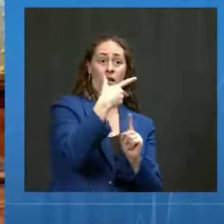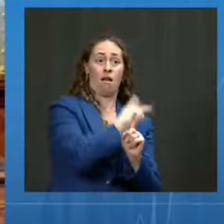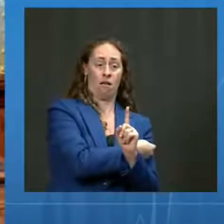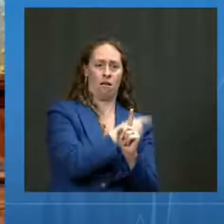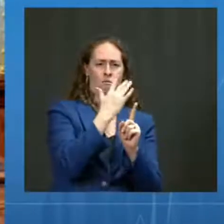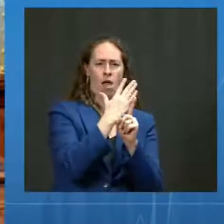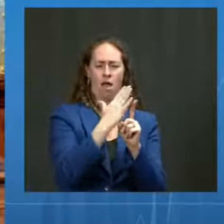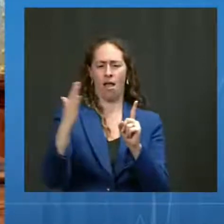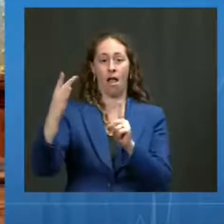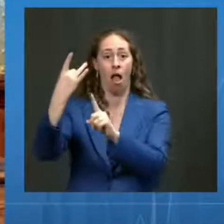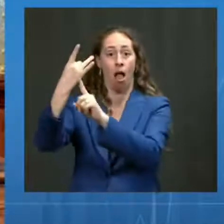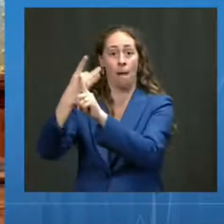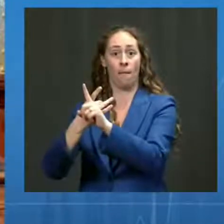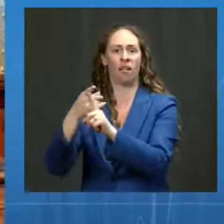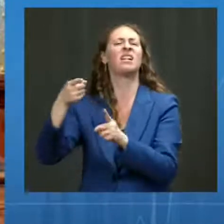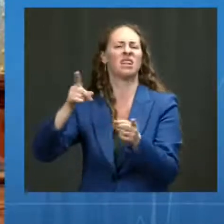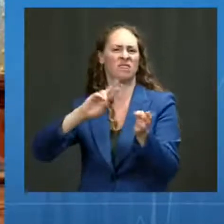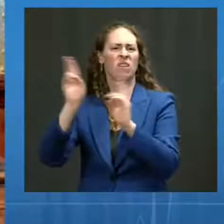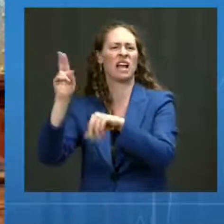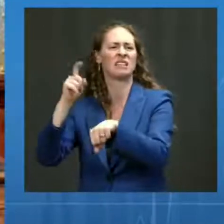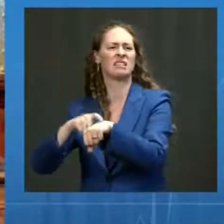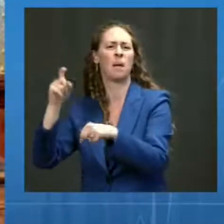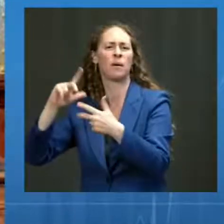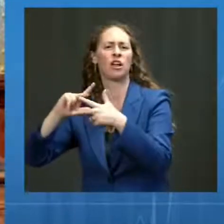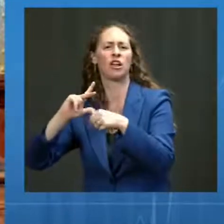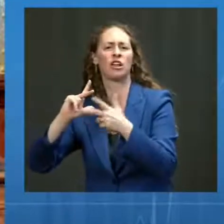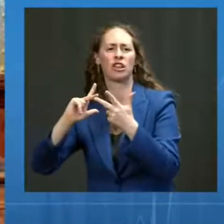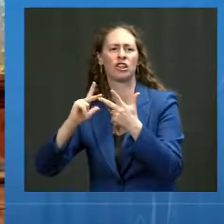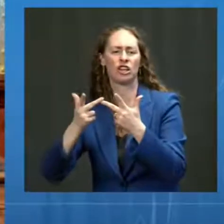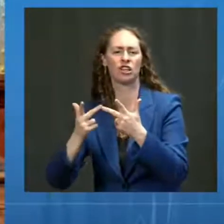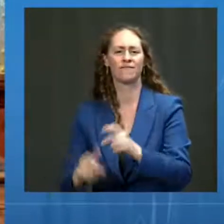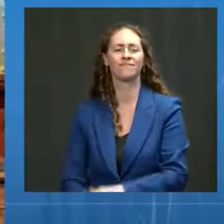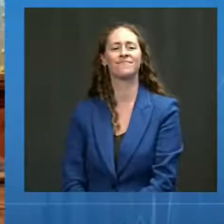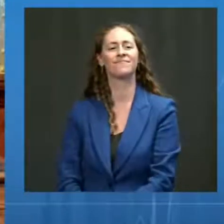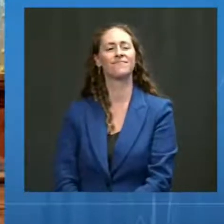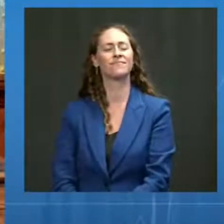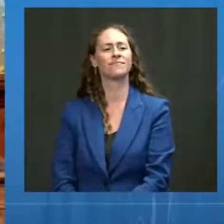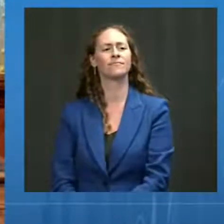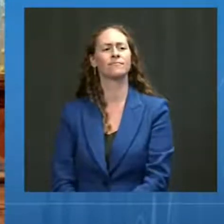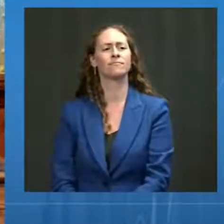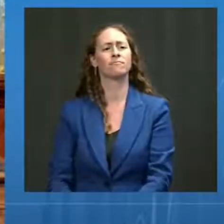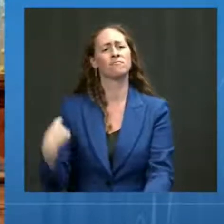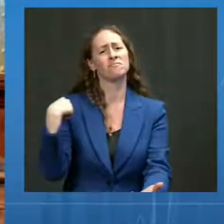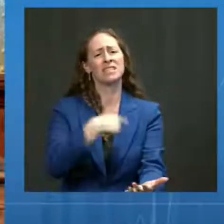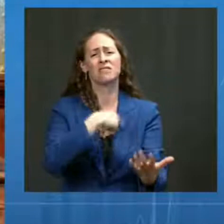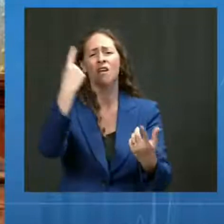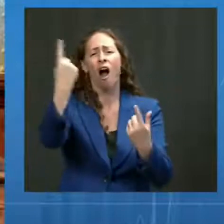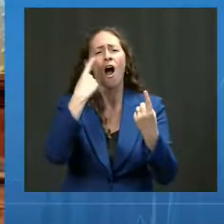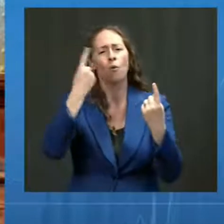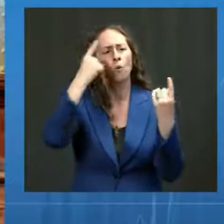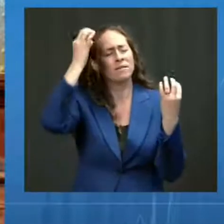AND FINALLY, ALL OF US, AS DO EVERYTHING WE CAN TO PROTECT OUR COMMUNITIES FROM COVID-19.